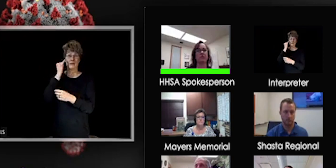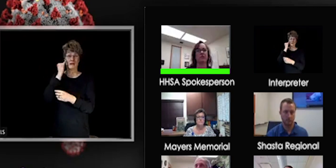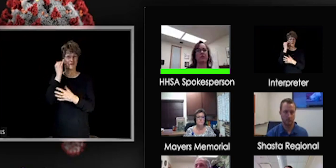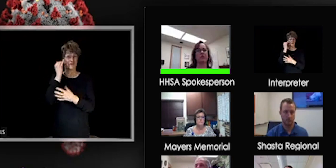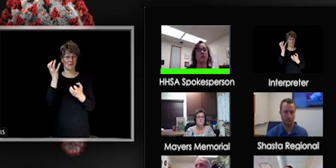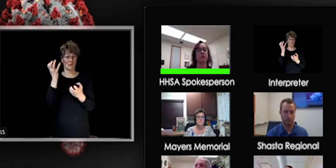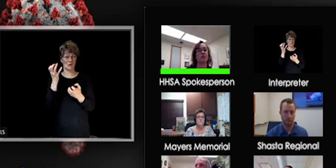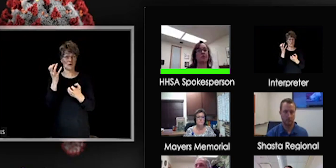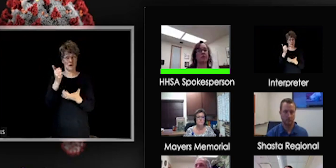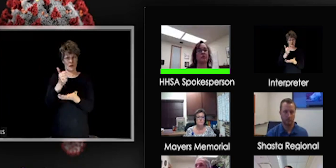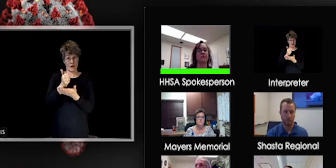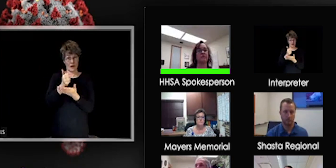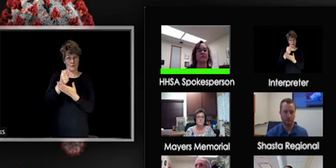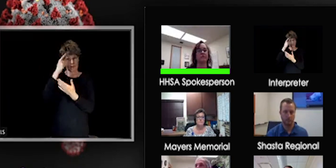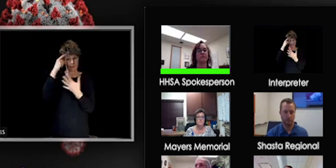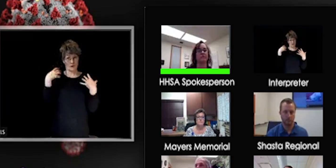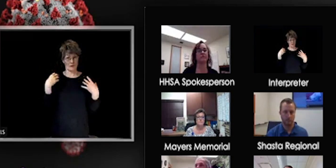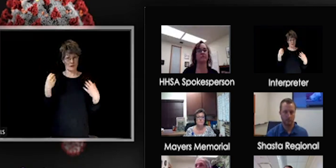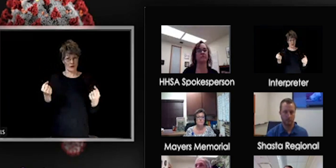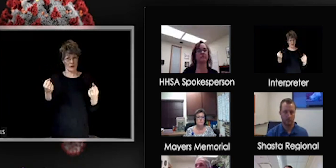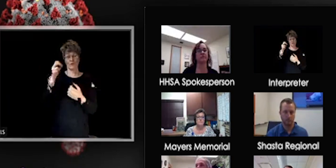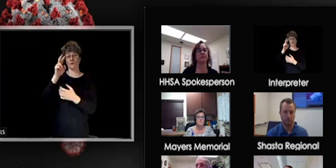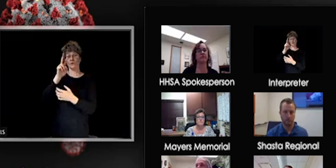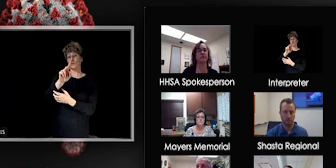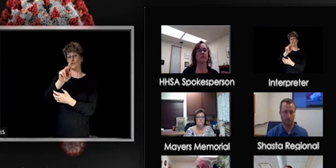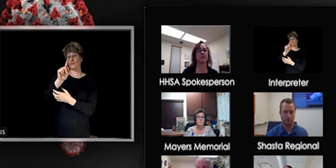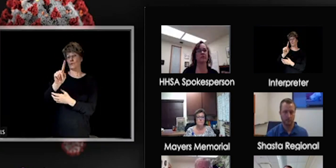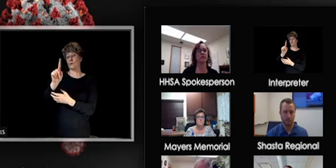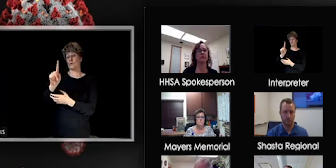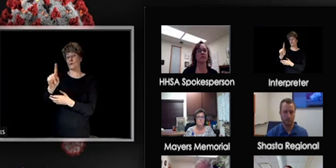or call 211. Alright, thank you. Yeah, I was just, I just